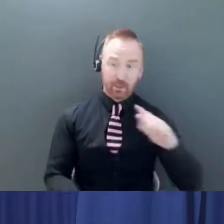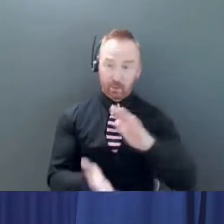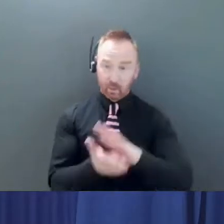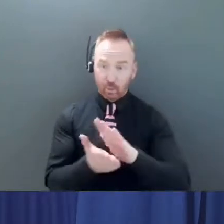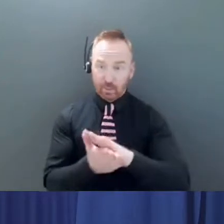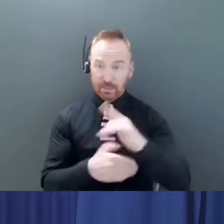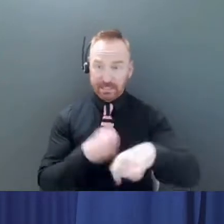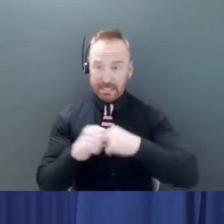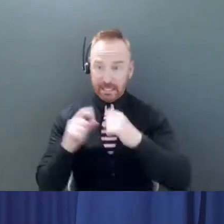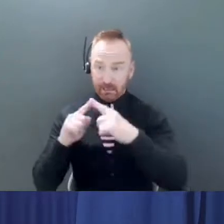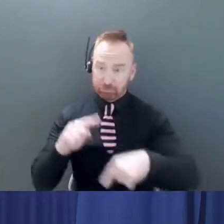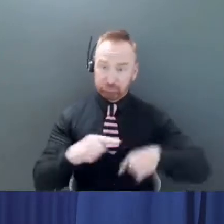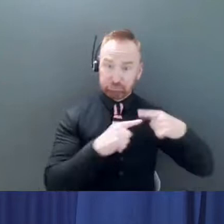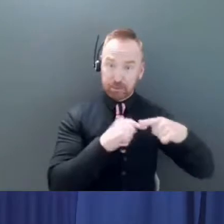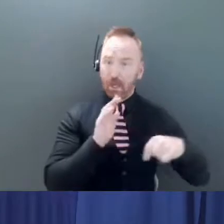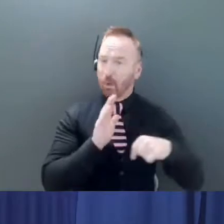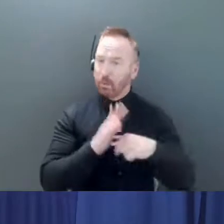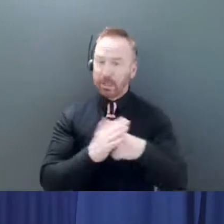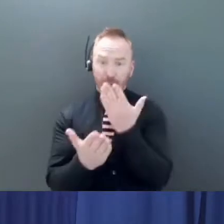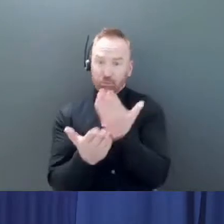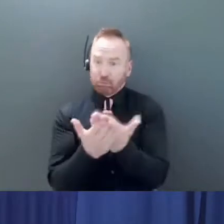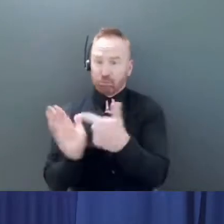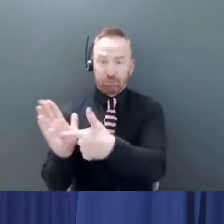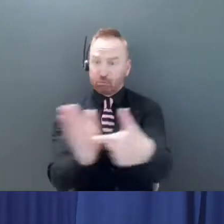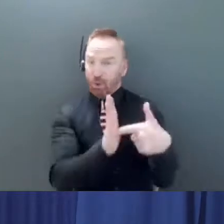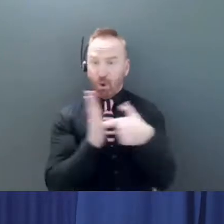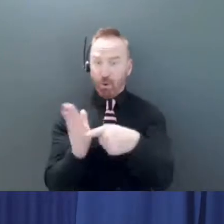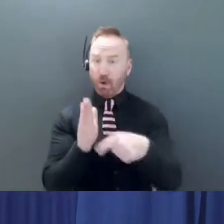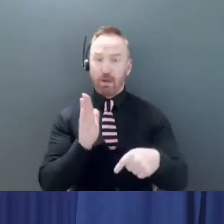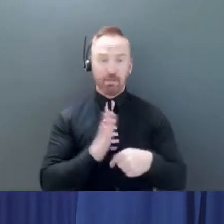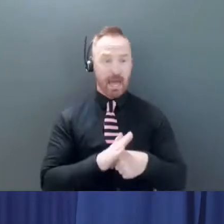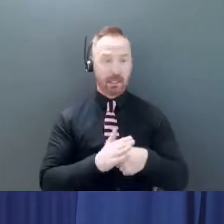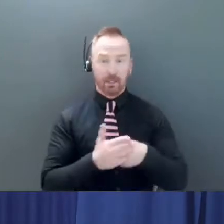students when we look after each other and keep one another safe.